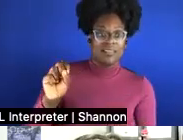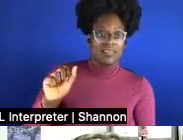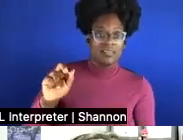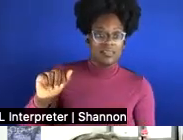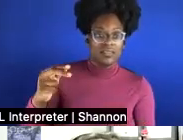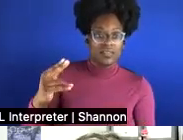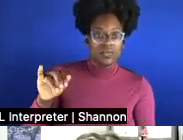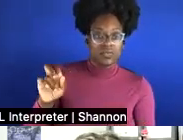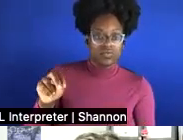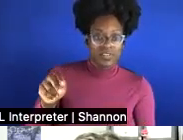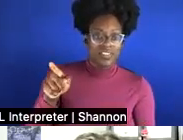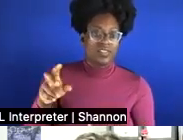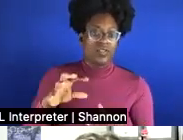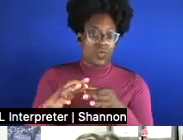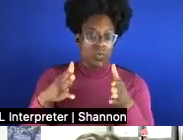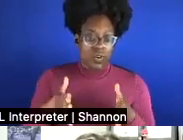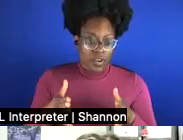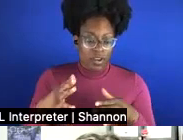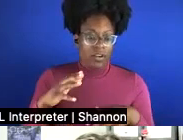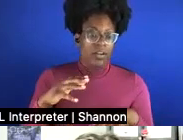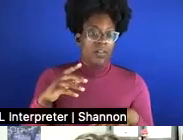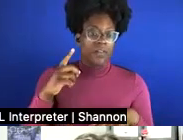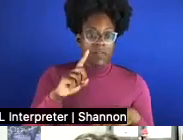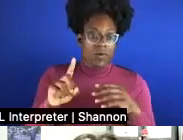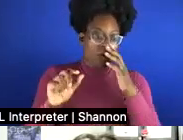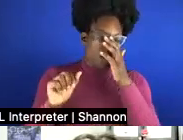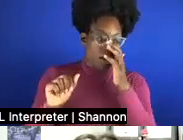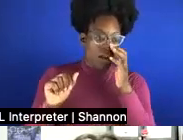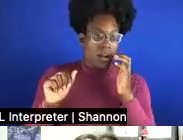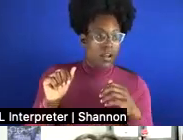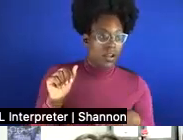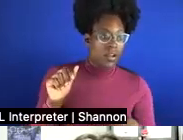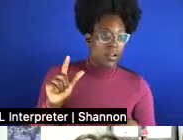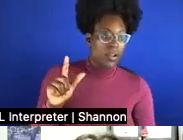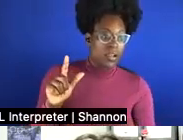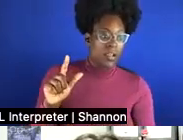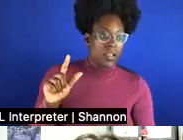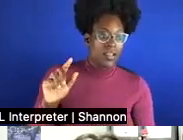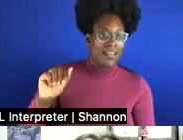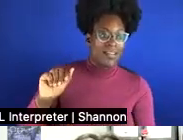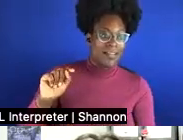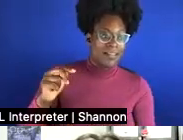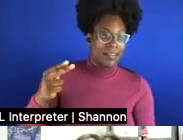an online university located in Alberta, Canada. They are also involved with the Alberta Writing